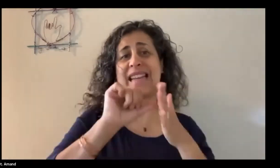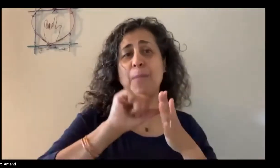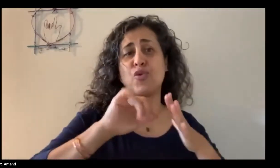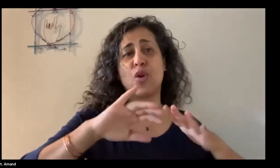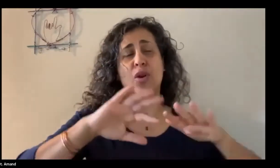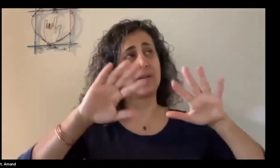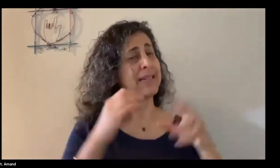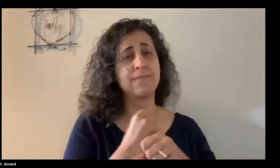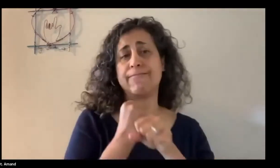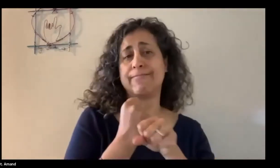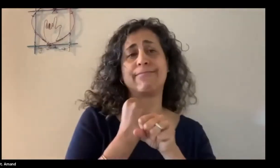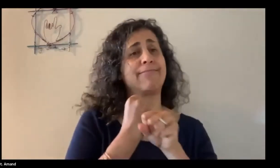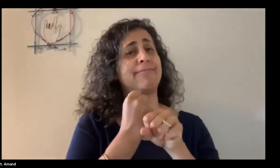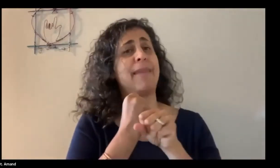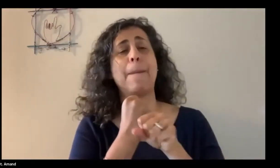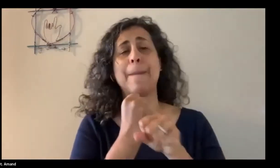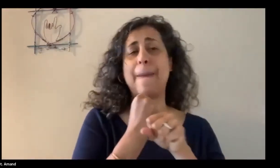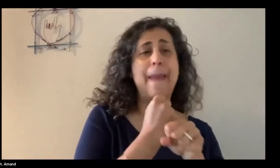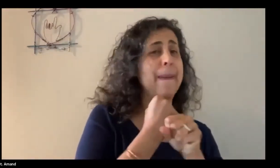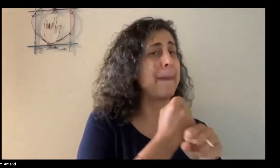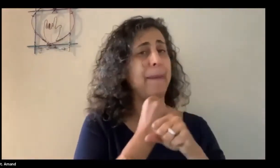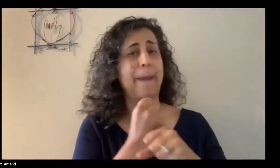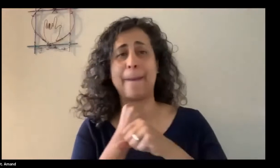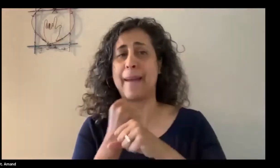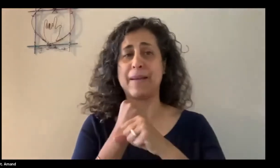what he would do is he would find supplies